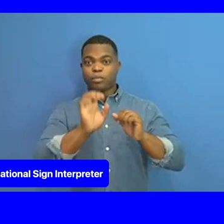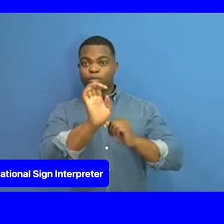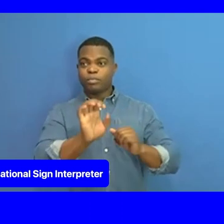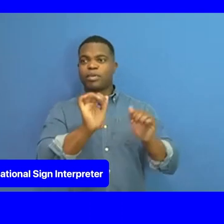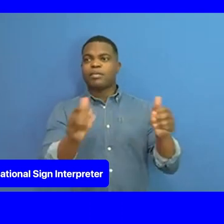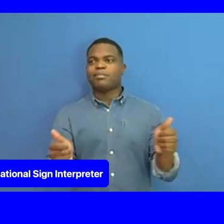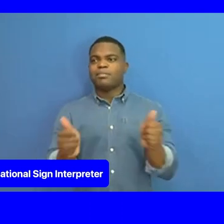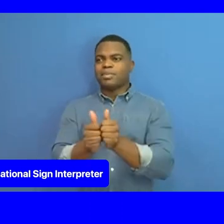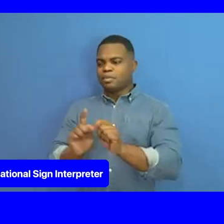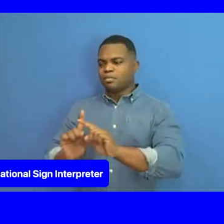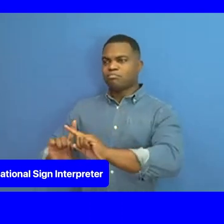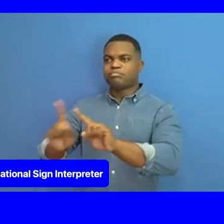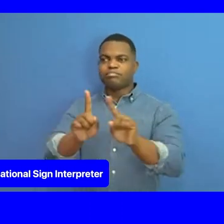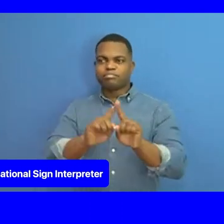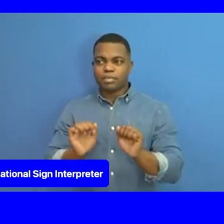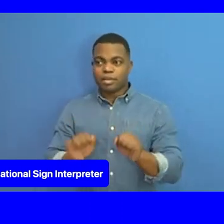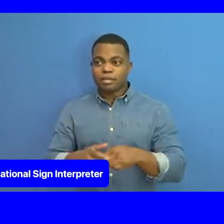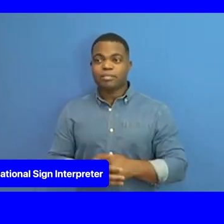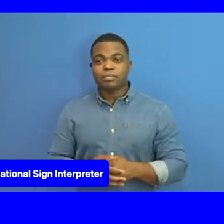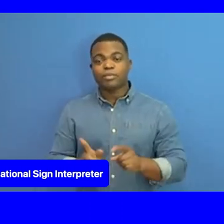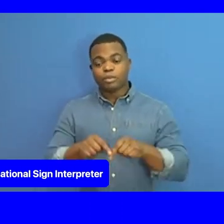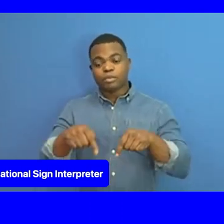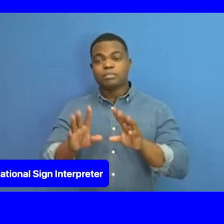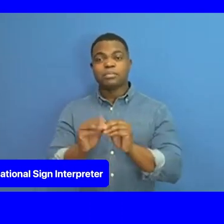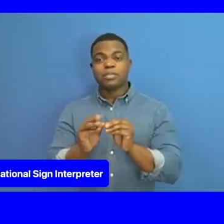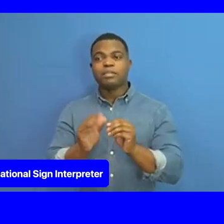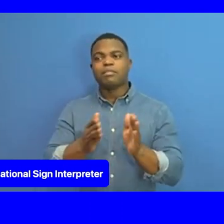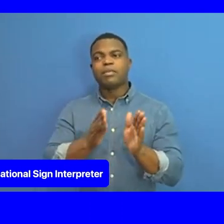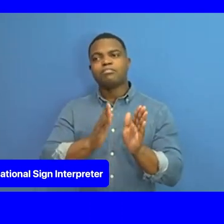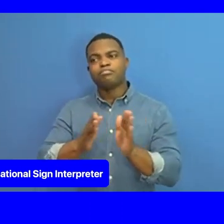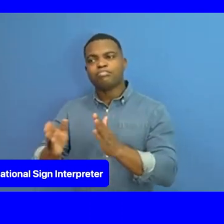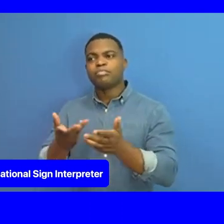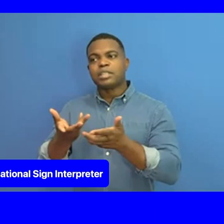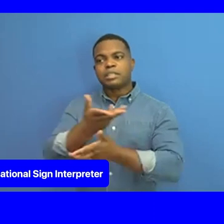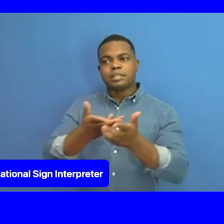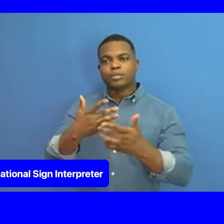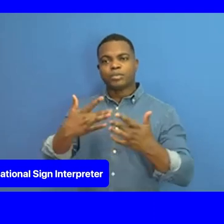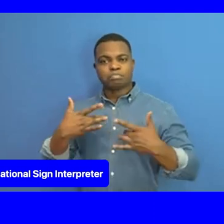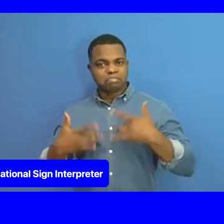our own thoughts on the importance of this European funding scheme for the performing arts.